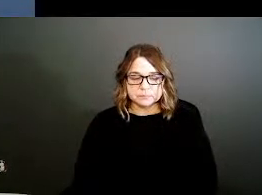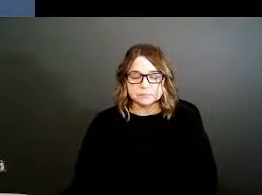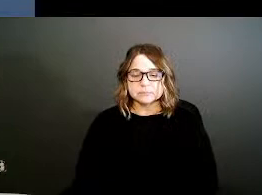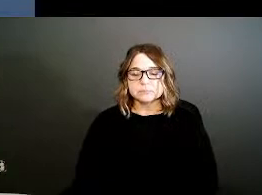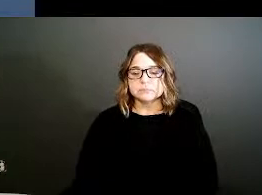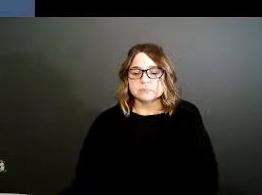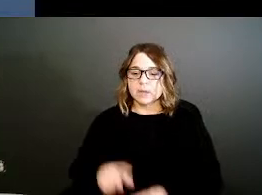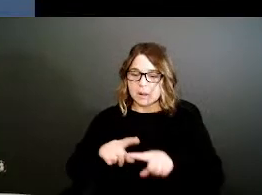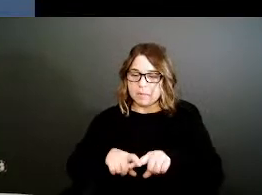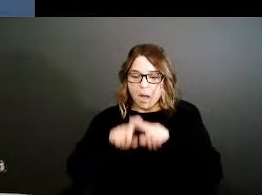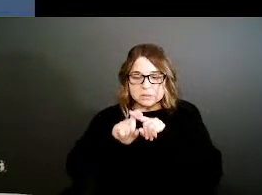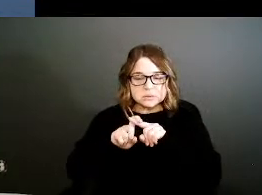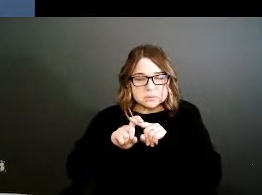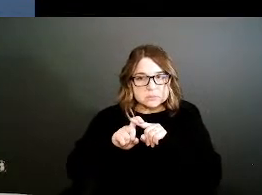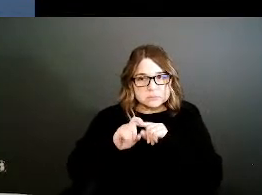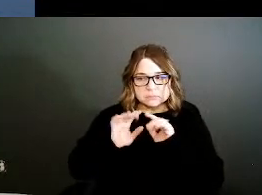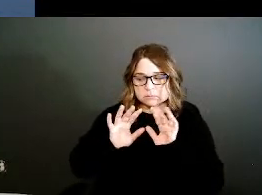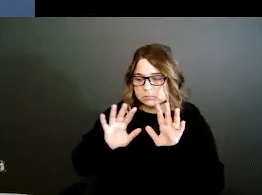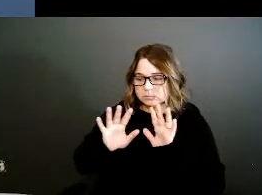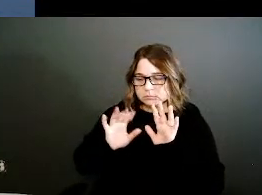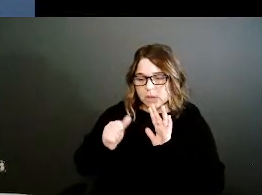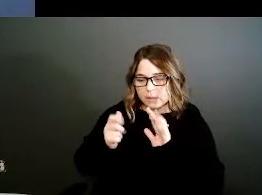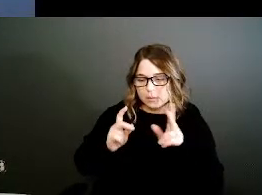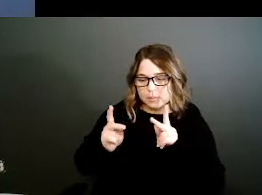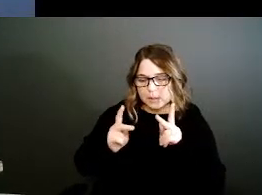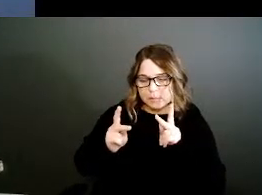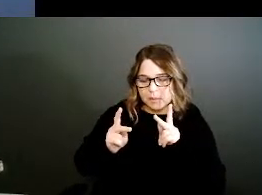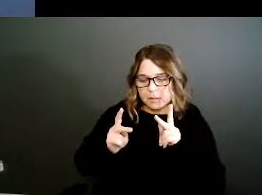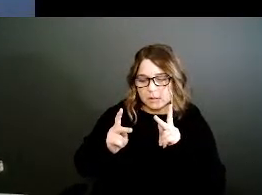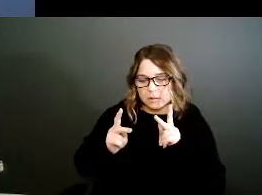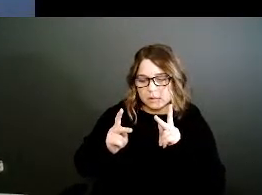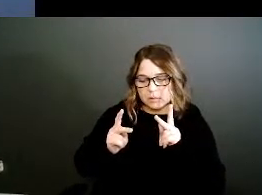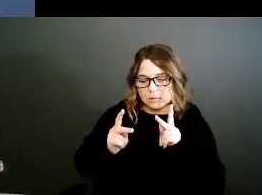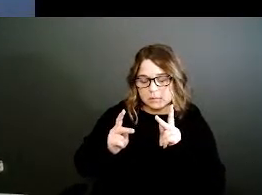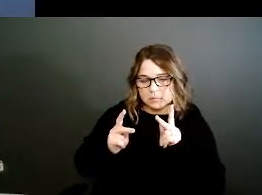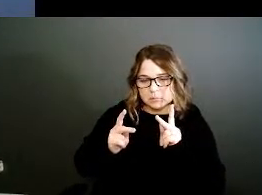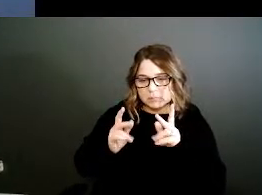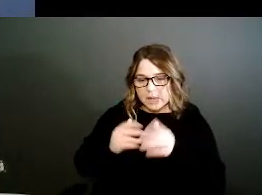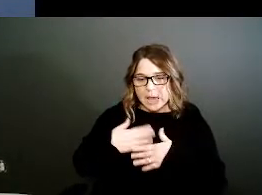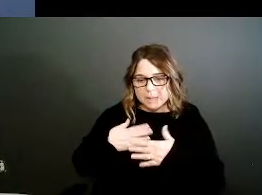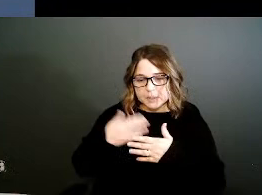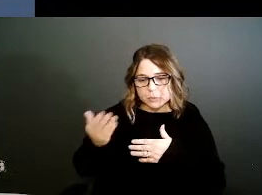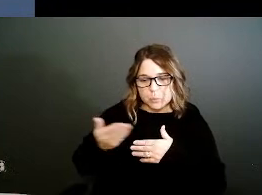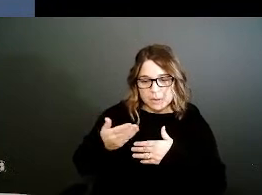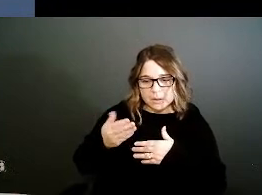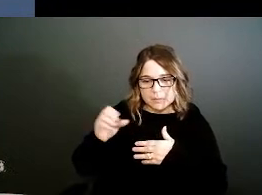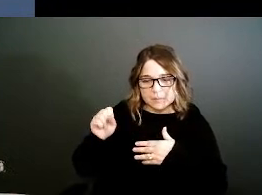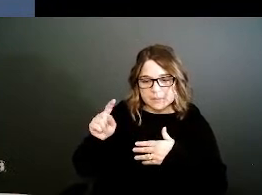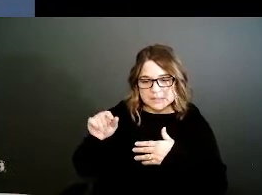ALSO PAUSE AND MAKE SURE WE DON'T HAVE -- OR WE WOULD BE HAPPY TO WELCOME STACY, JOHN NAH OR MICHAEL.